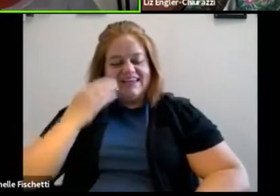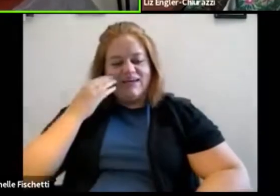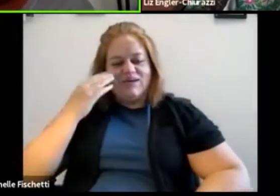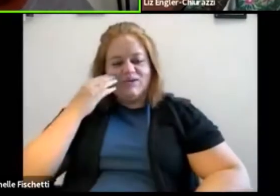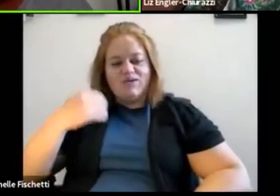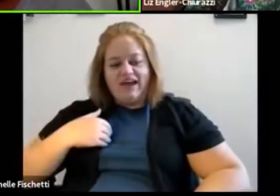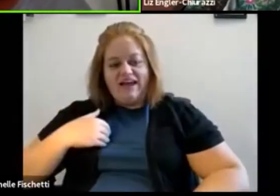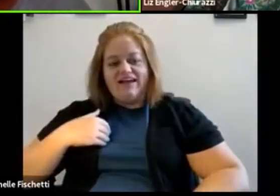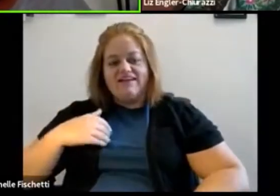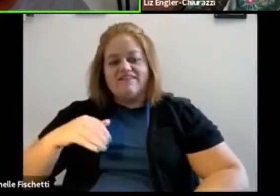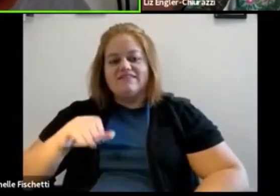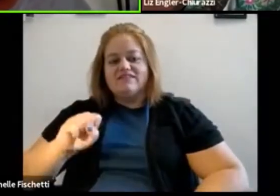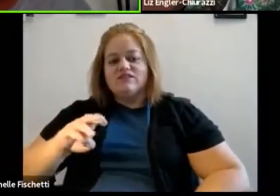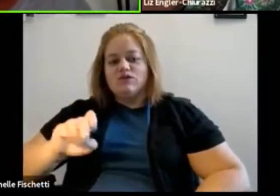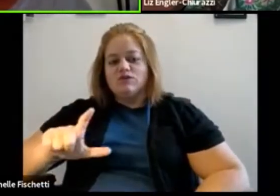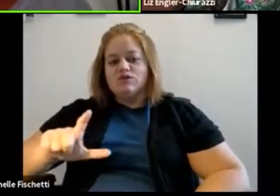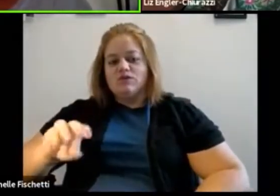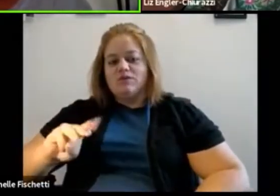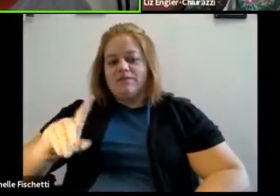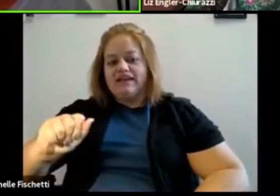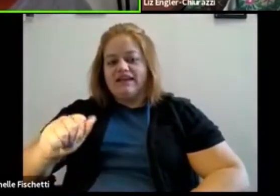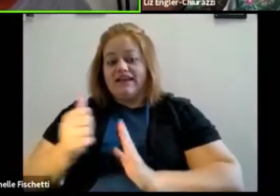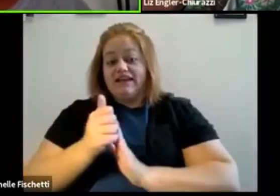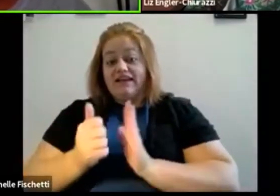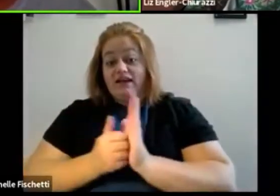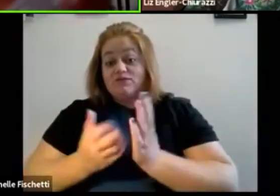media accounts that you like to give a shout out to so if you'd like to go